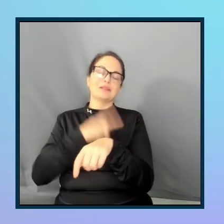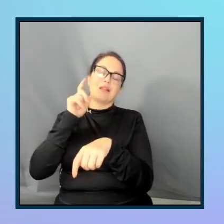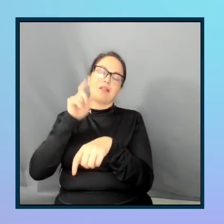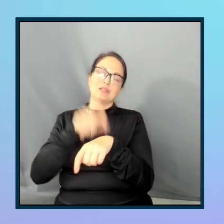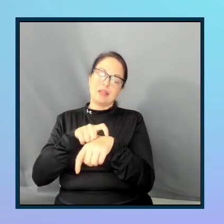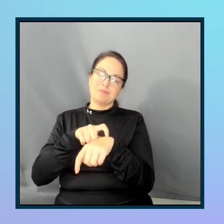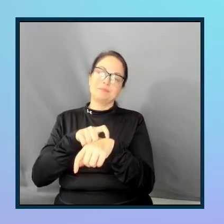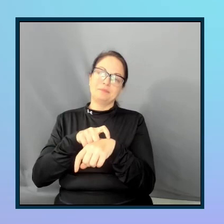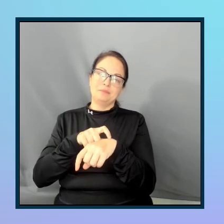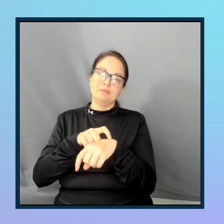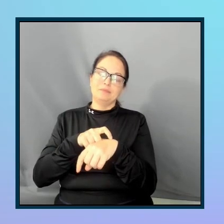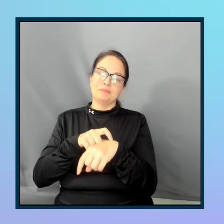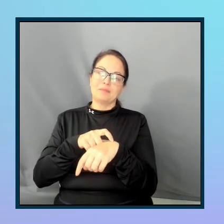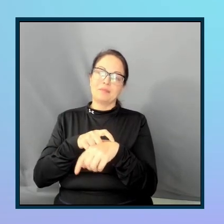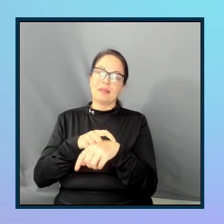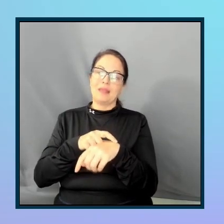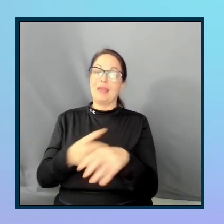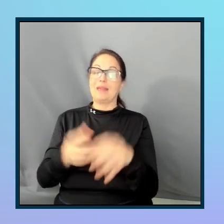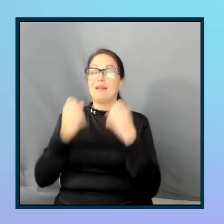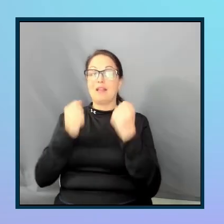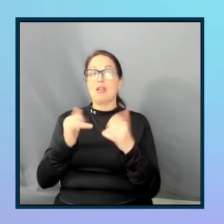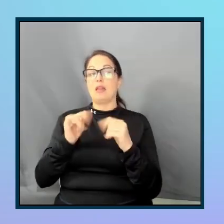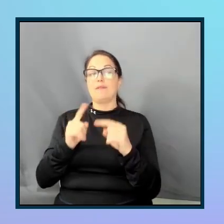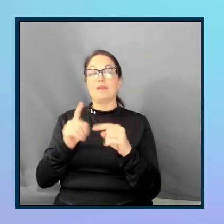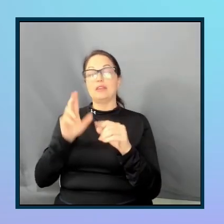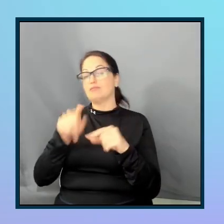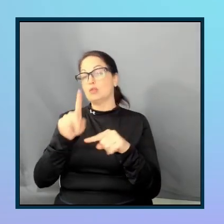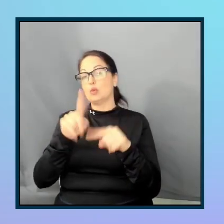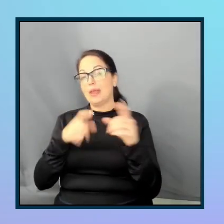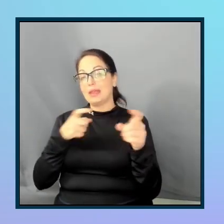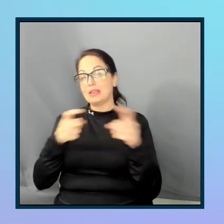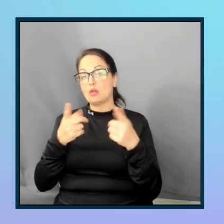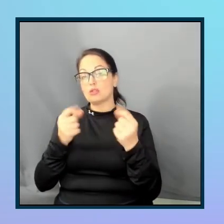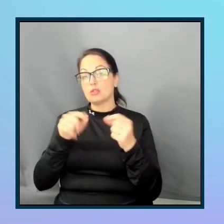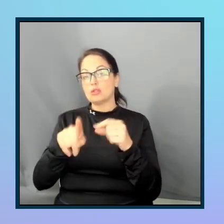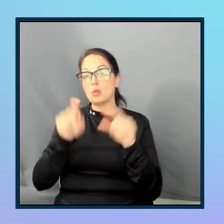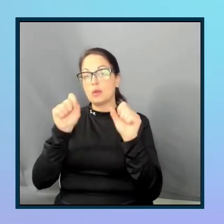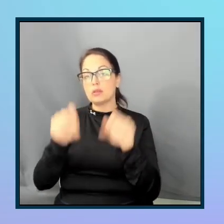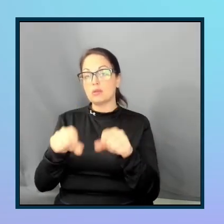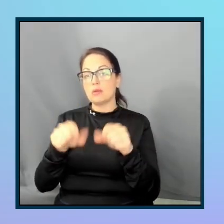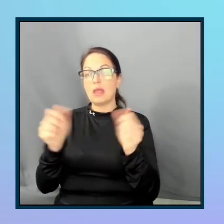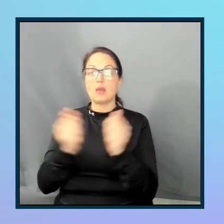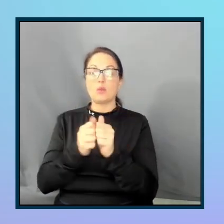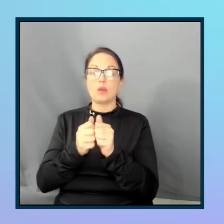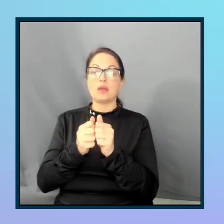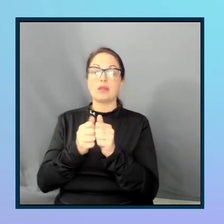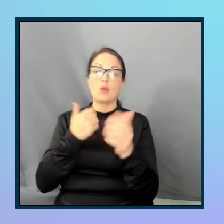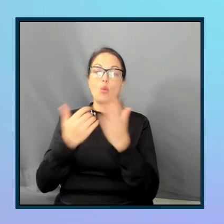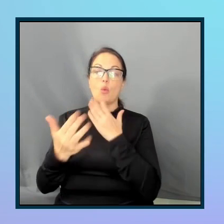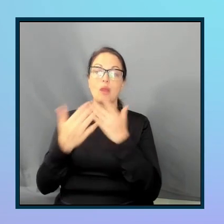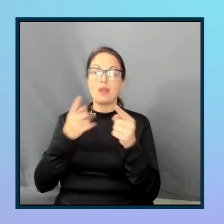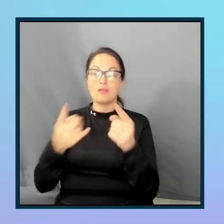and a lot of it is out of your control. So do what you can with what you have, where you're at,